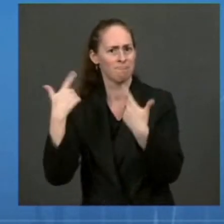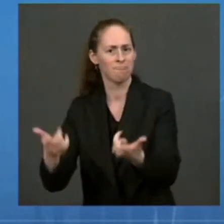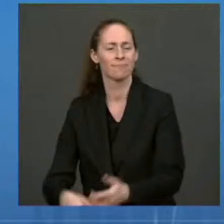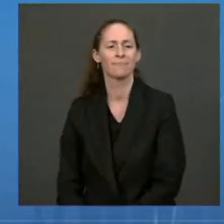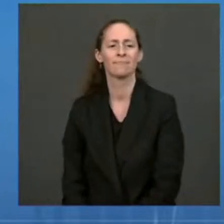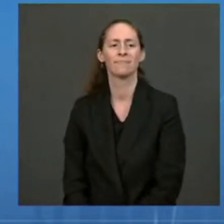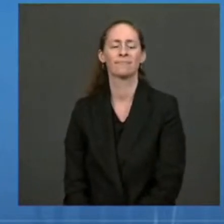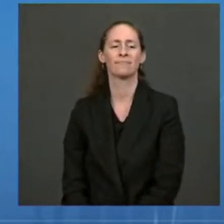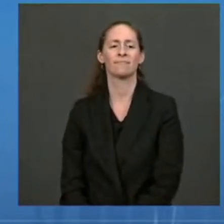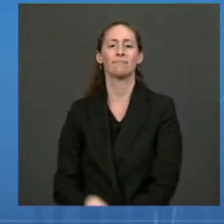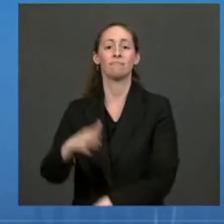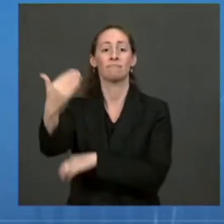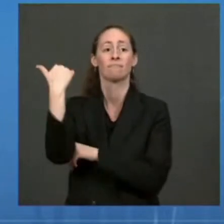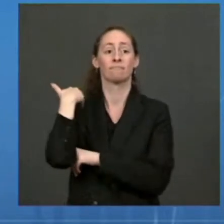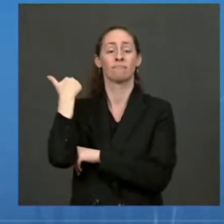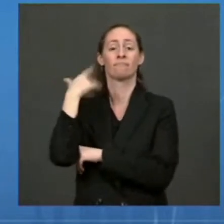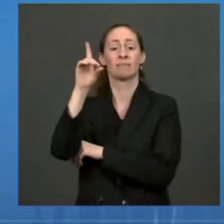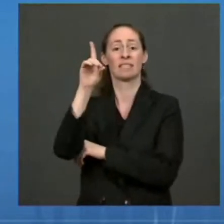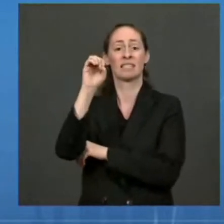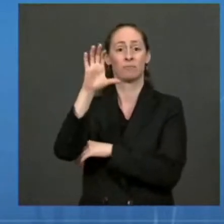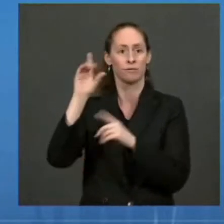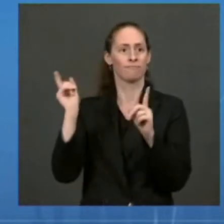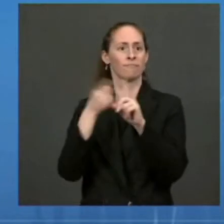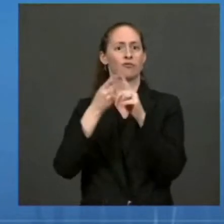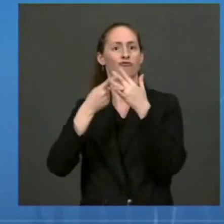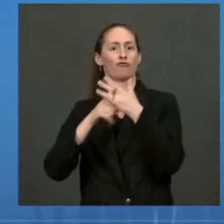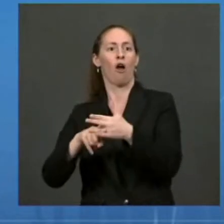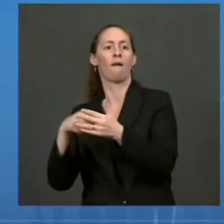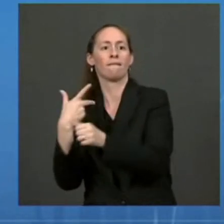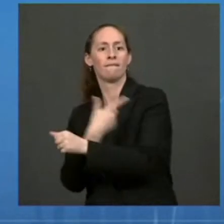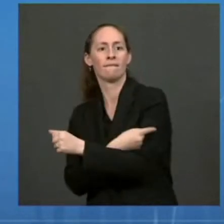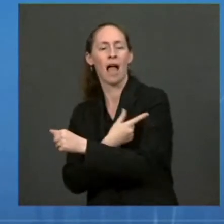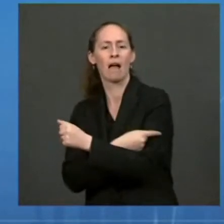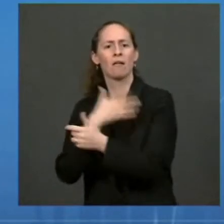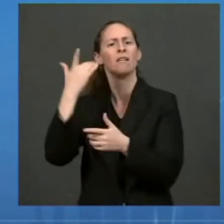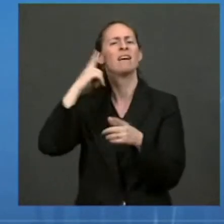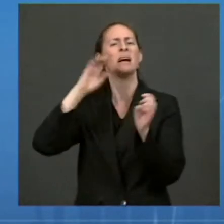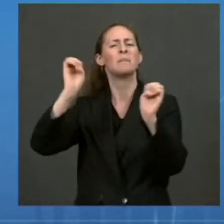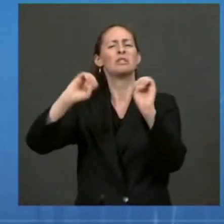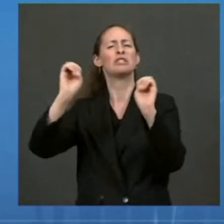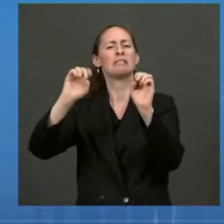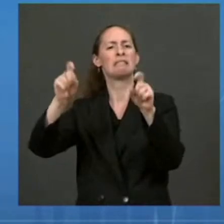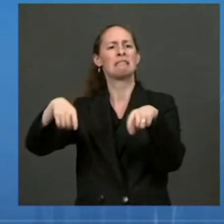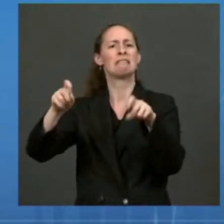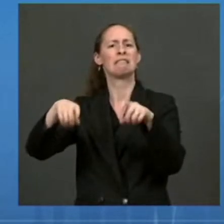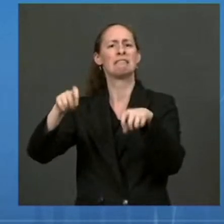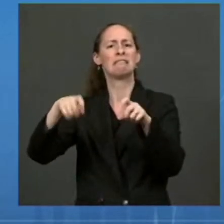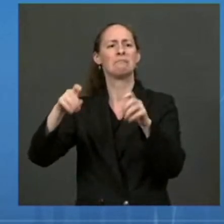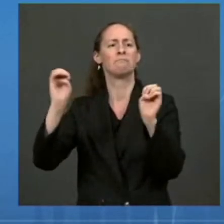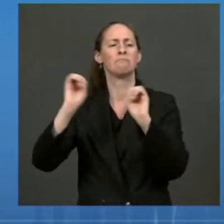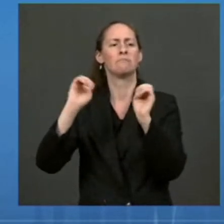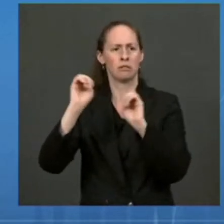DOING. I WOULD ADD, IN DECEMBER, WHEN THE VACCINES WERE